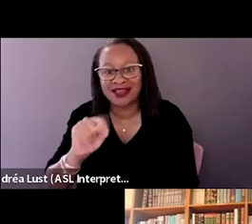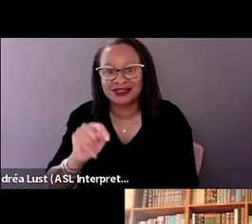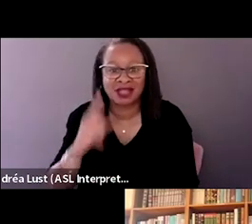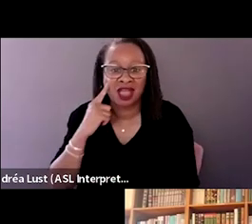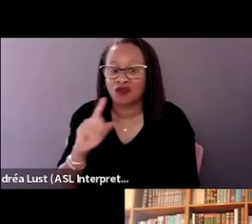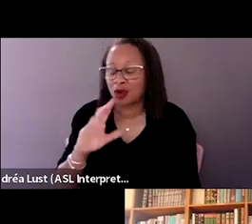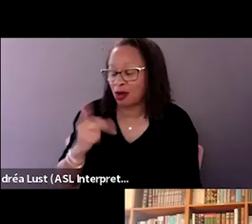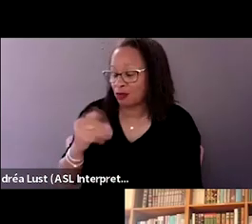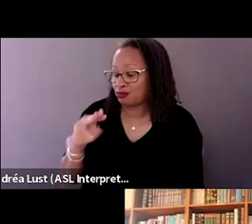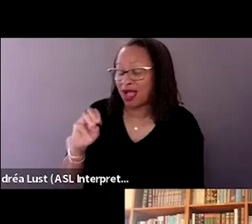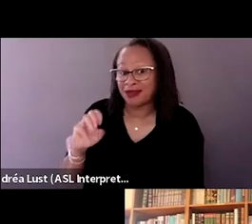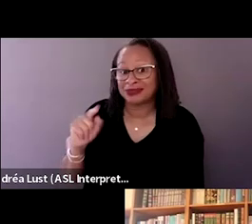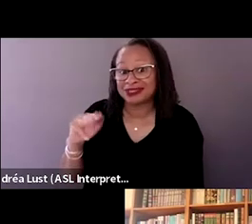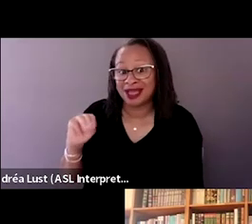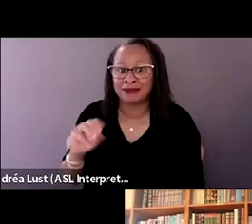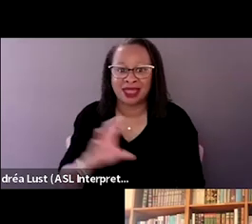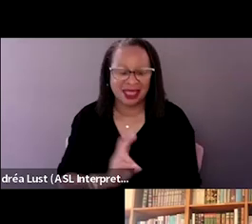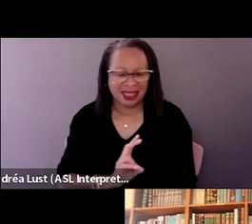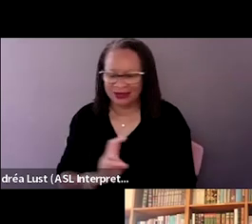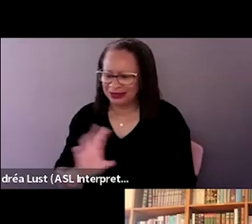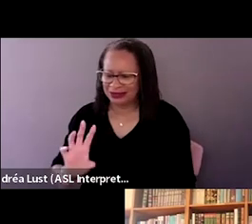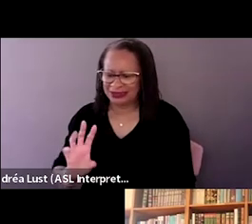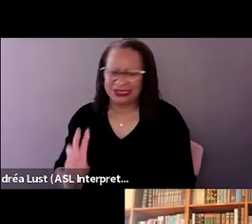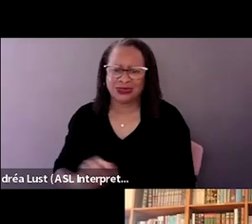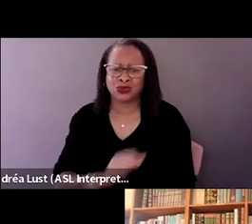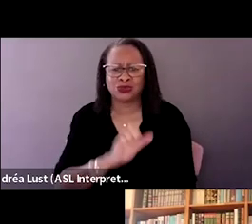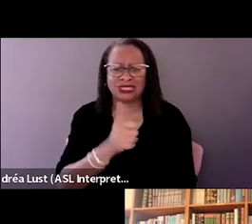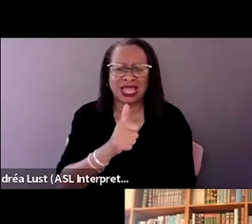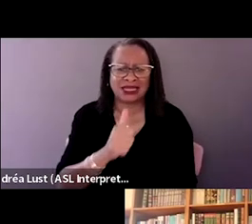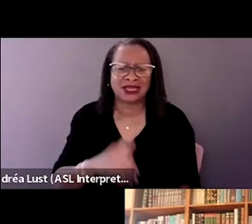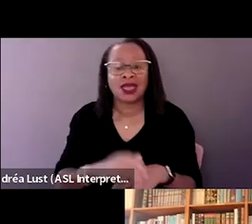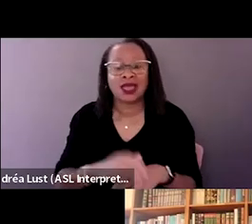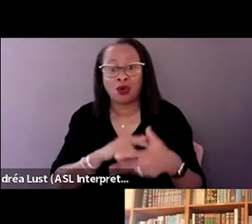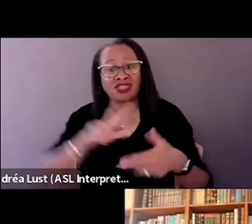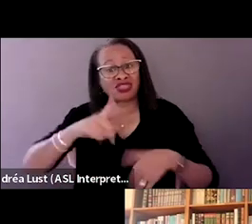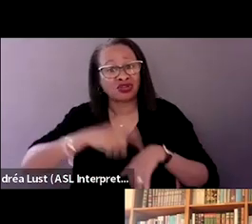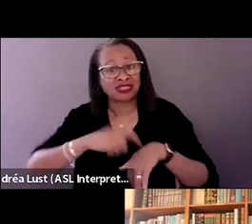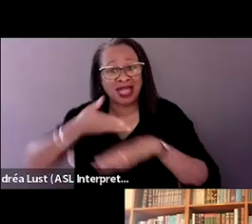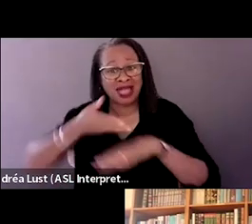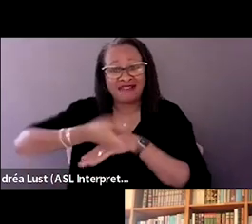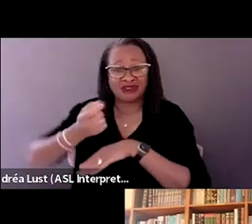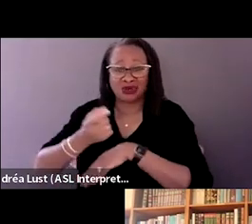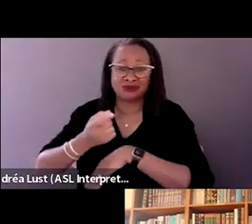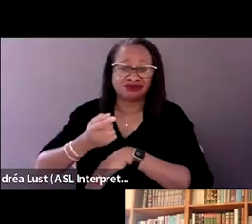or even third time of the evening. Sometime is the after 12 o'clock, one o'clock, two o'clock.